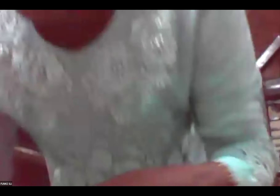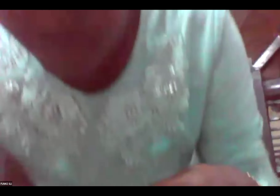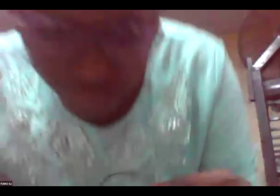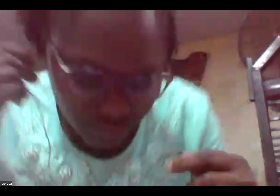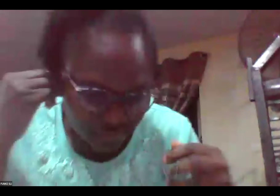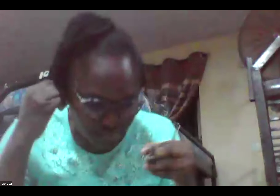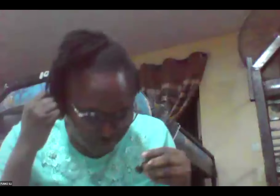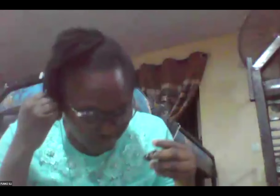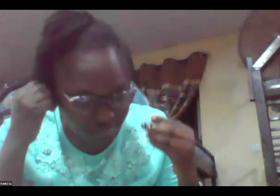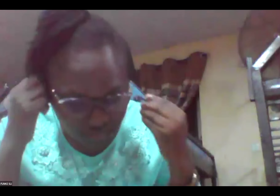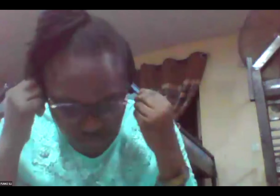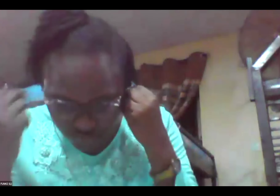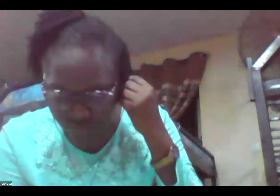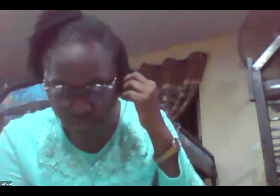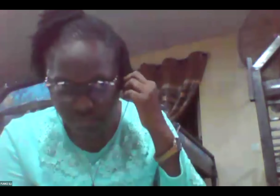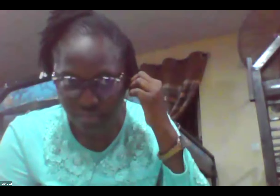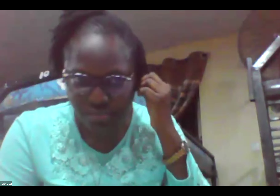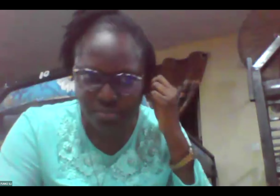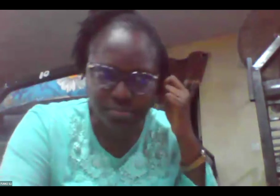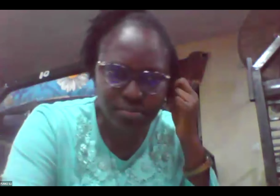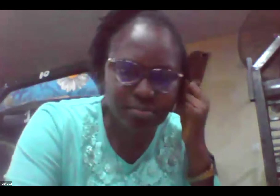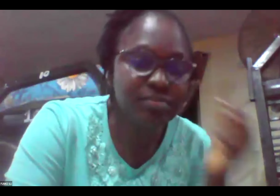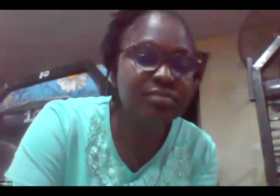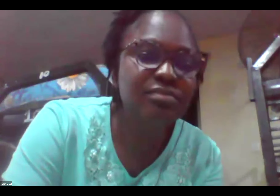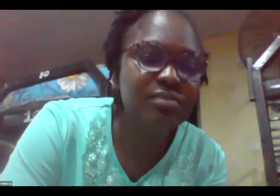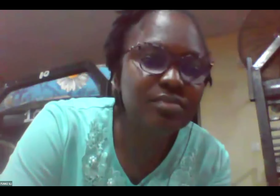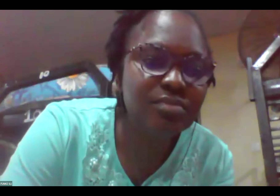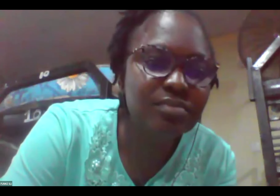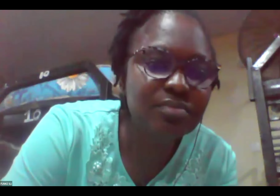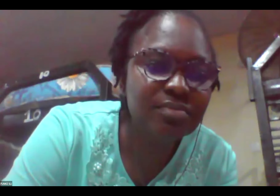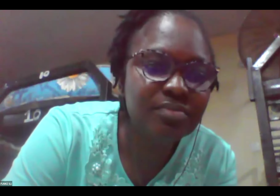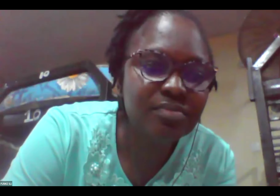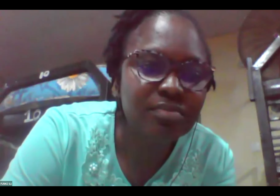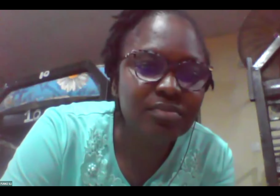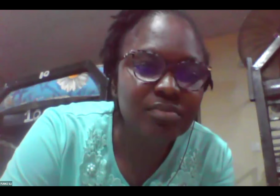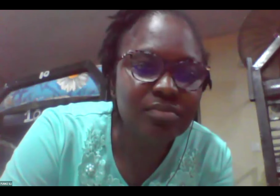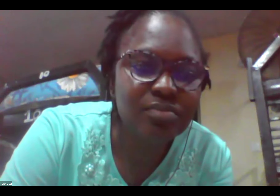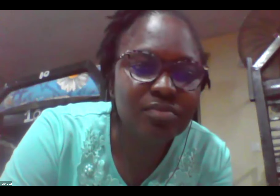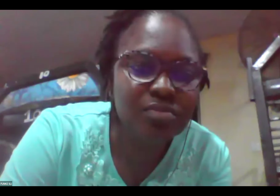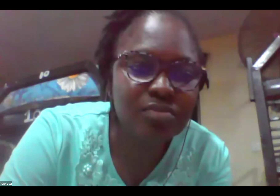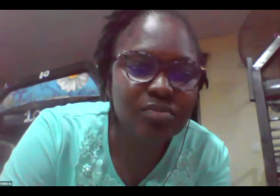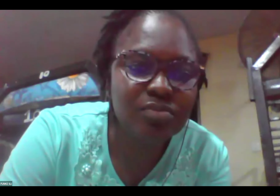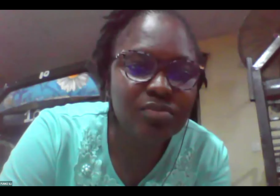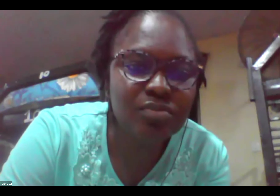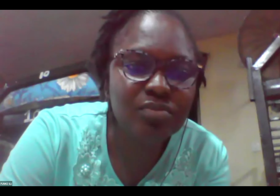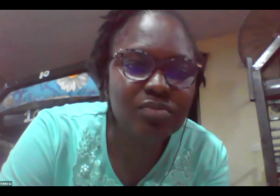sola bakre: Well, Victor, can we do that cause? I'm not. I don't really understand how that works. Dotun Akinseinde: Let's take that outside of this meeting.